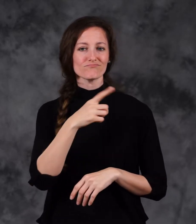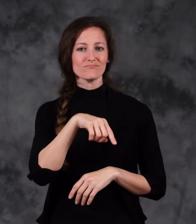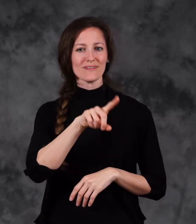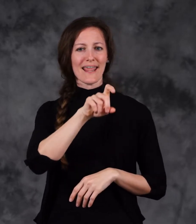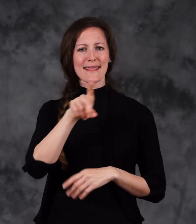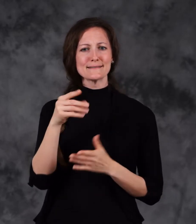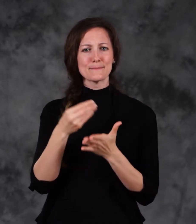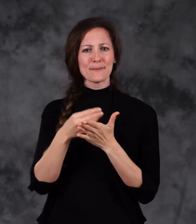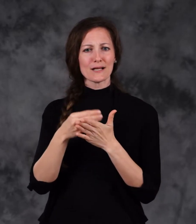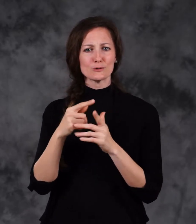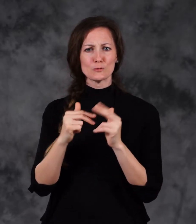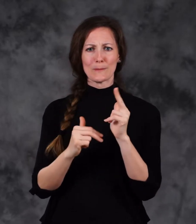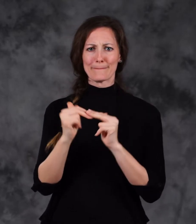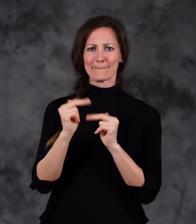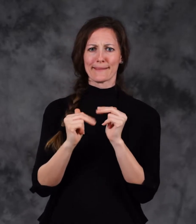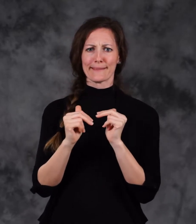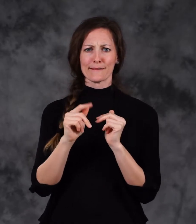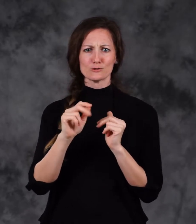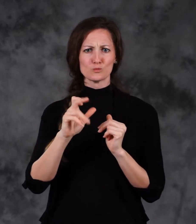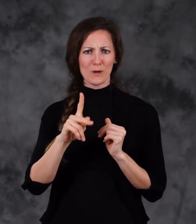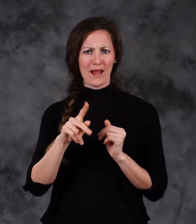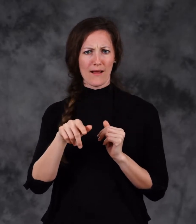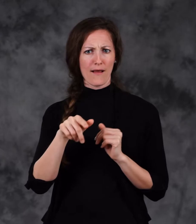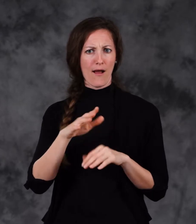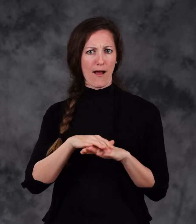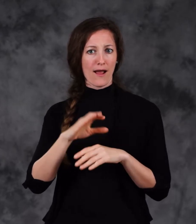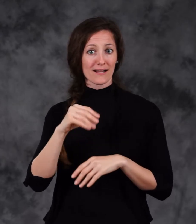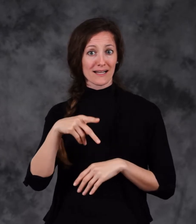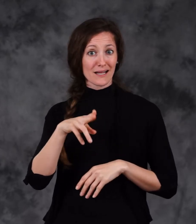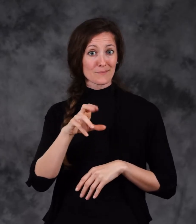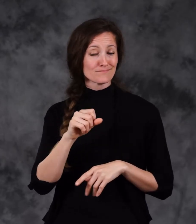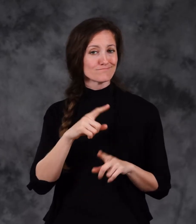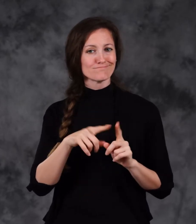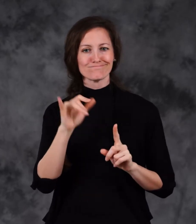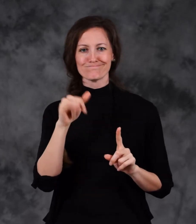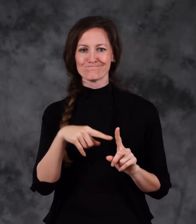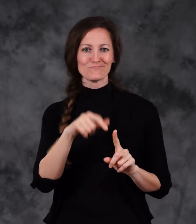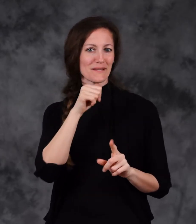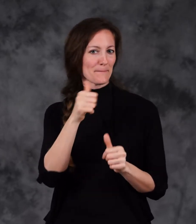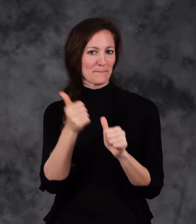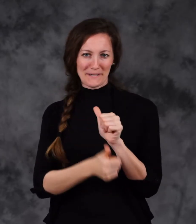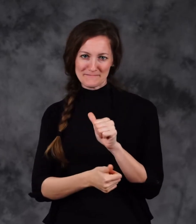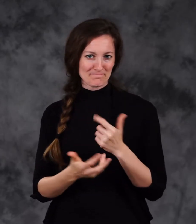They had also asked for money to build a track on campus, but this did not pass.